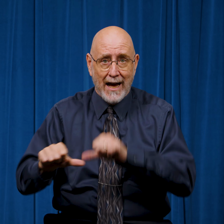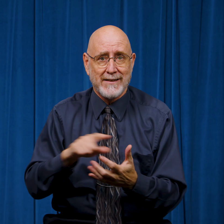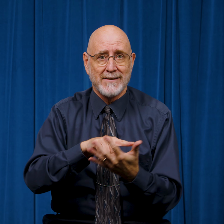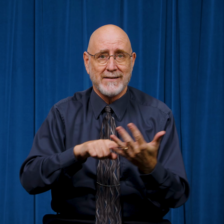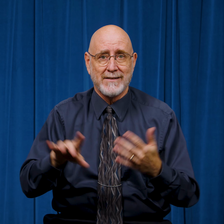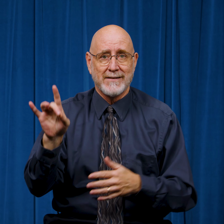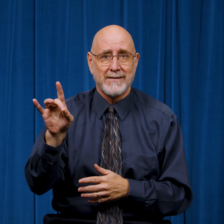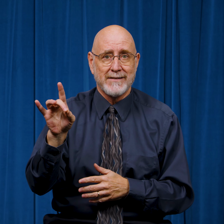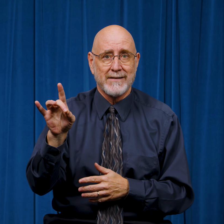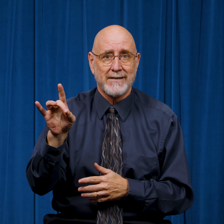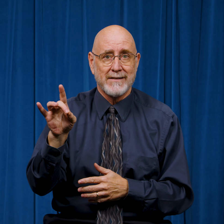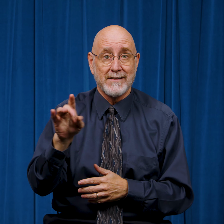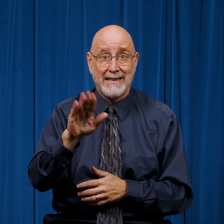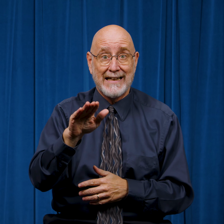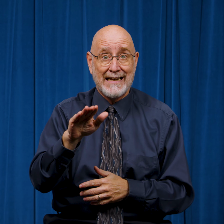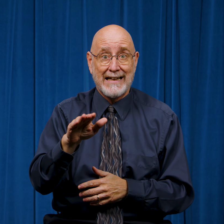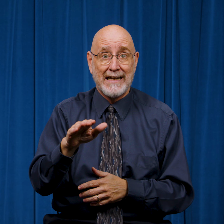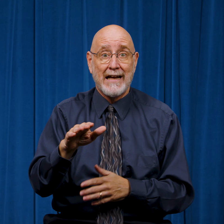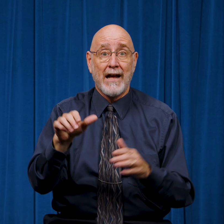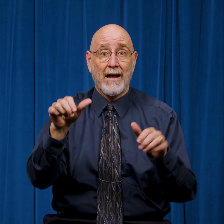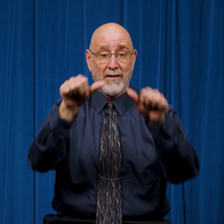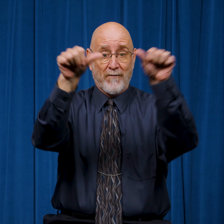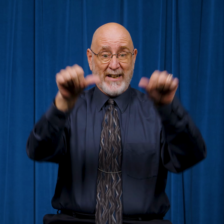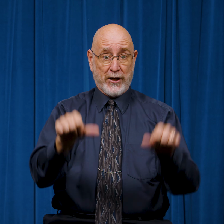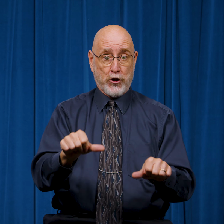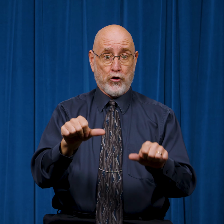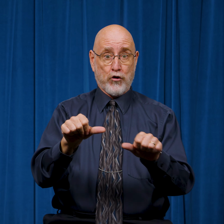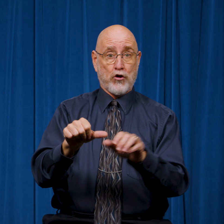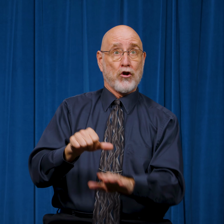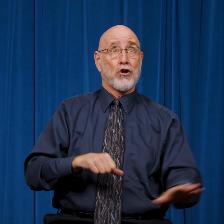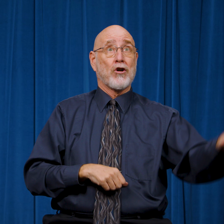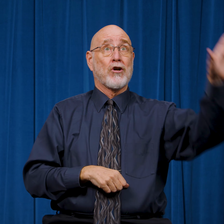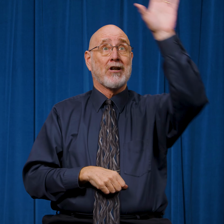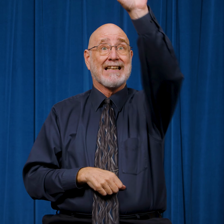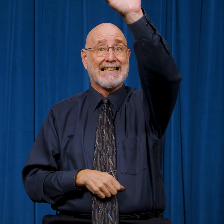Alright, above the figure or the statue representing "History"